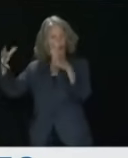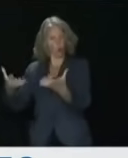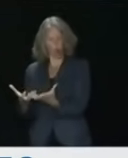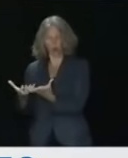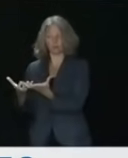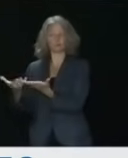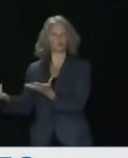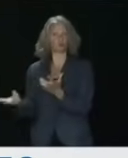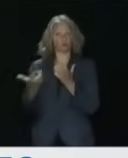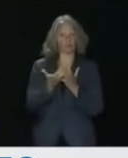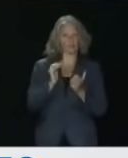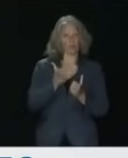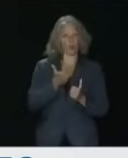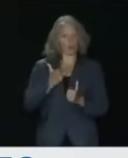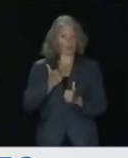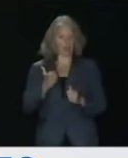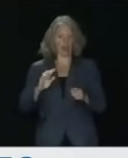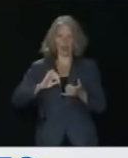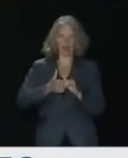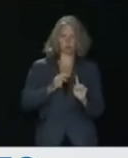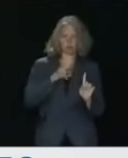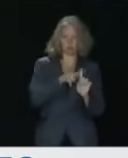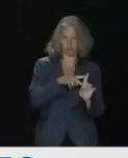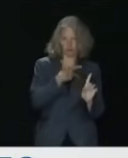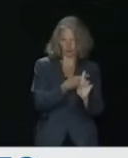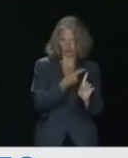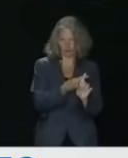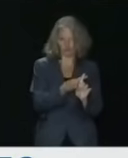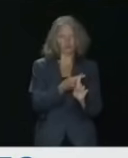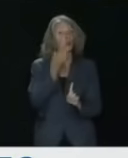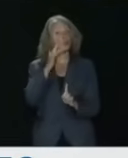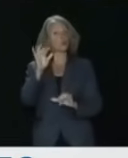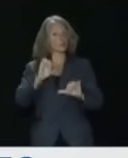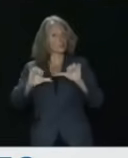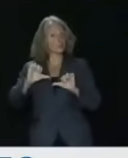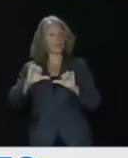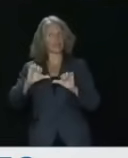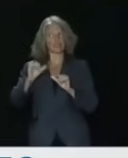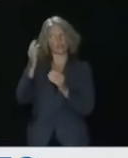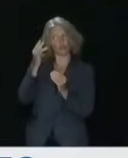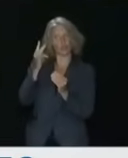RESPONDING TO NEW EVIDENCE TO MAINTAIN OPTIMAL USE OF VACCINES